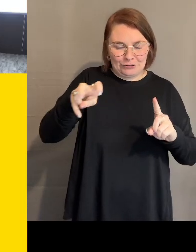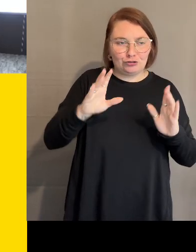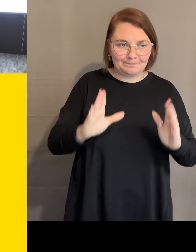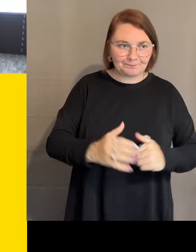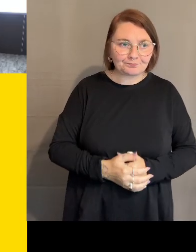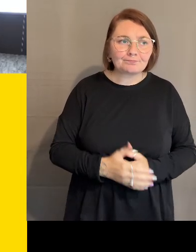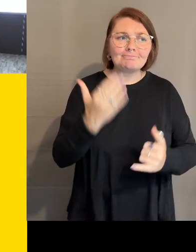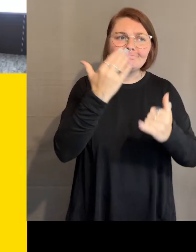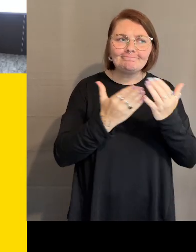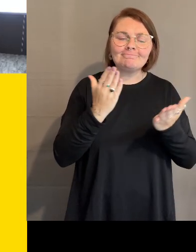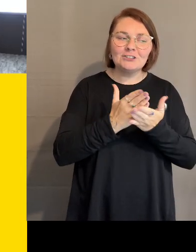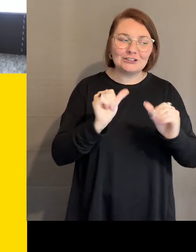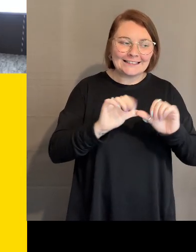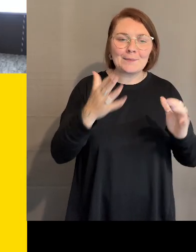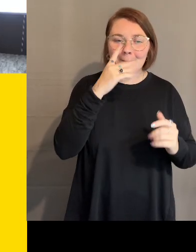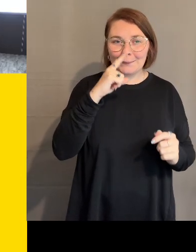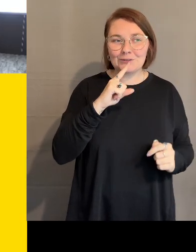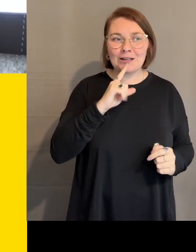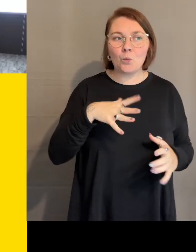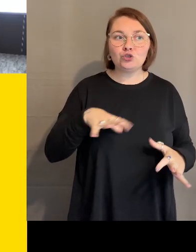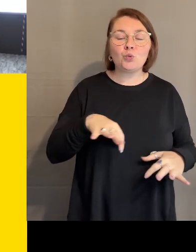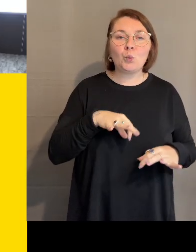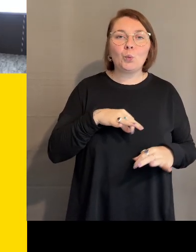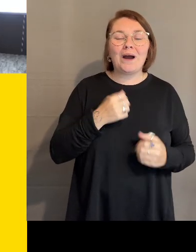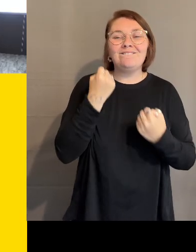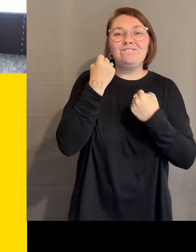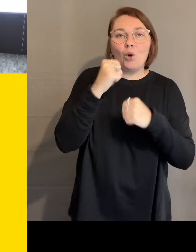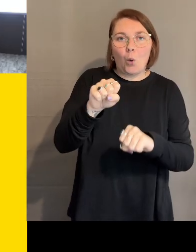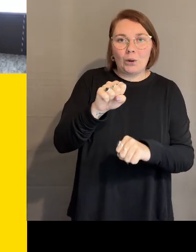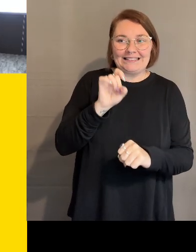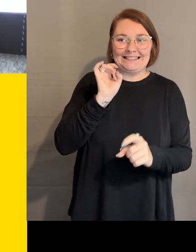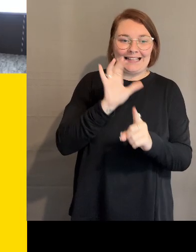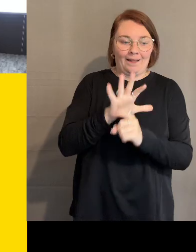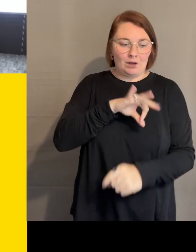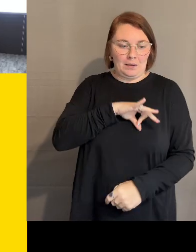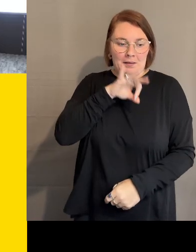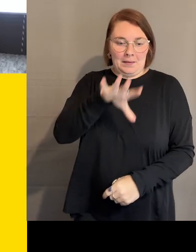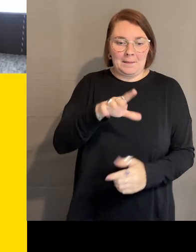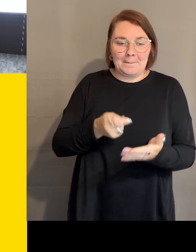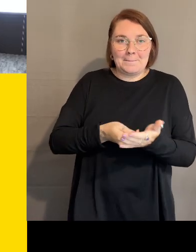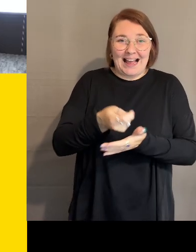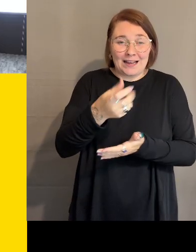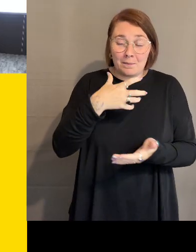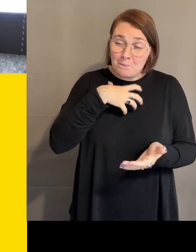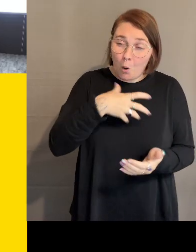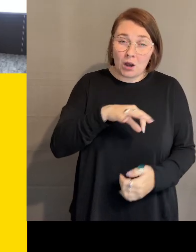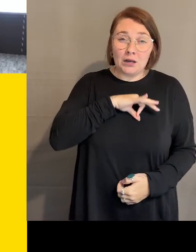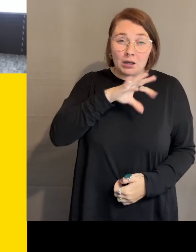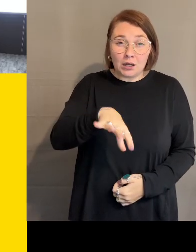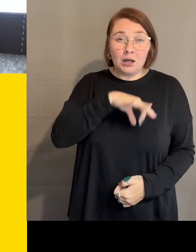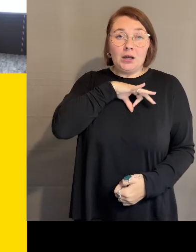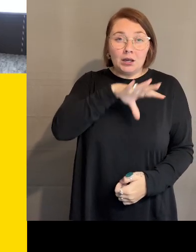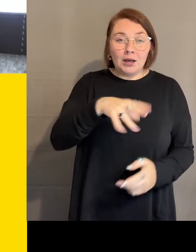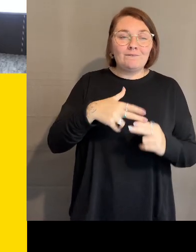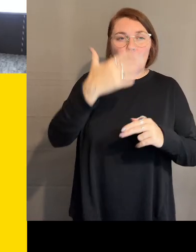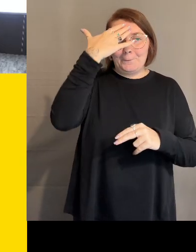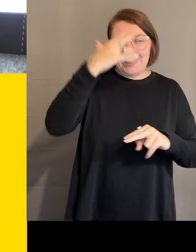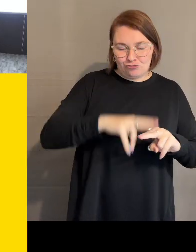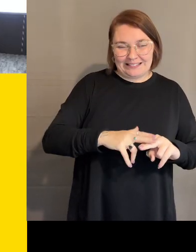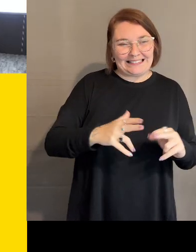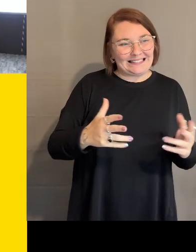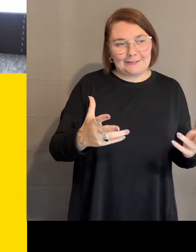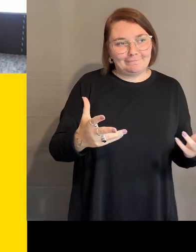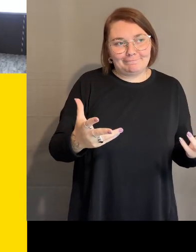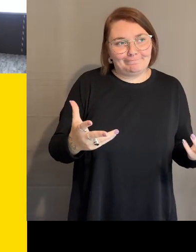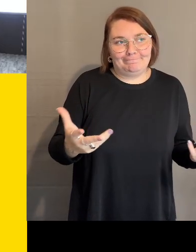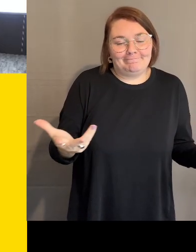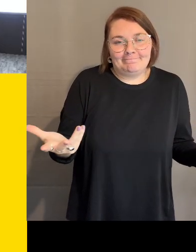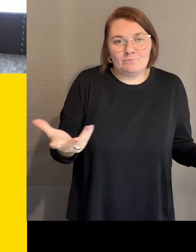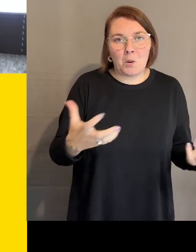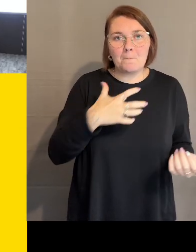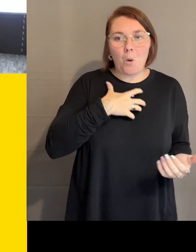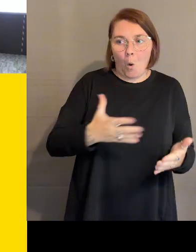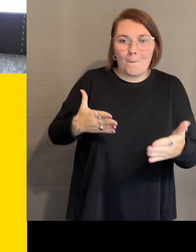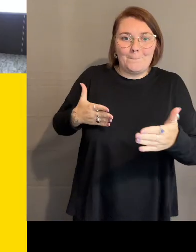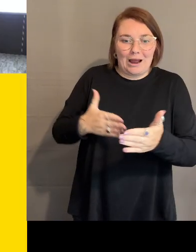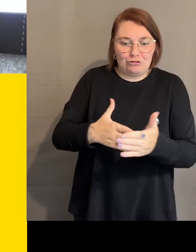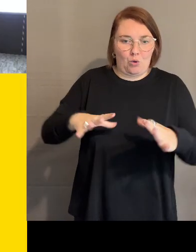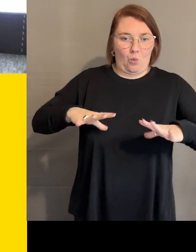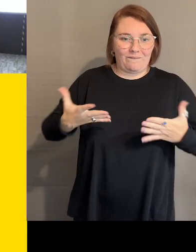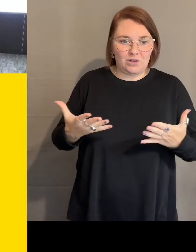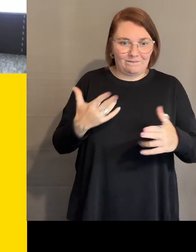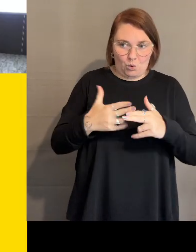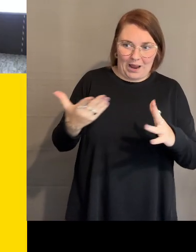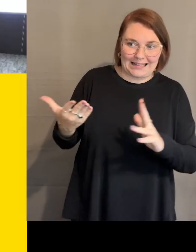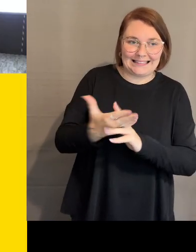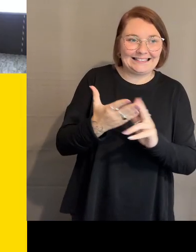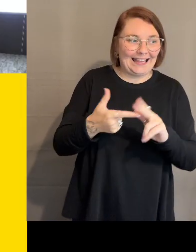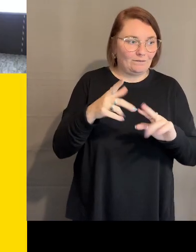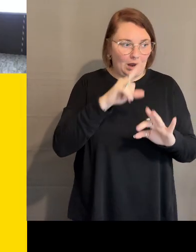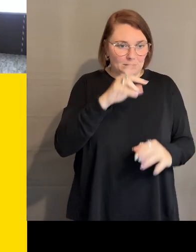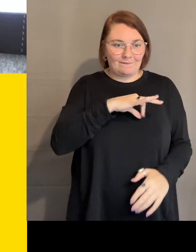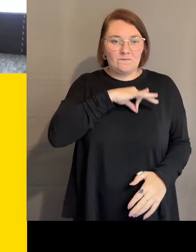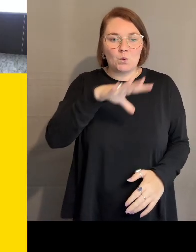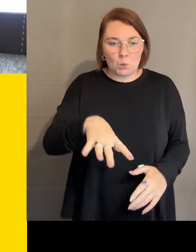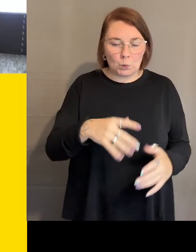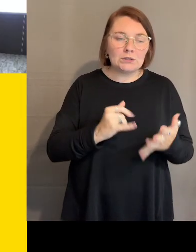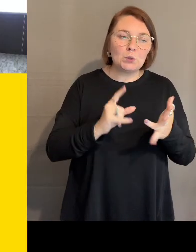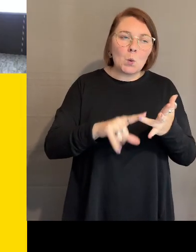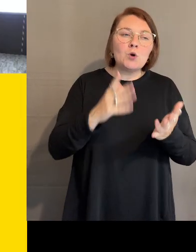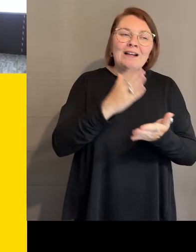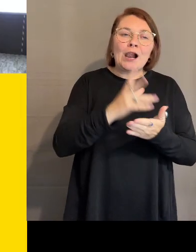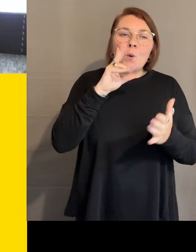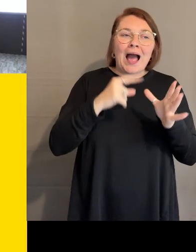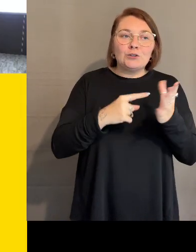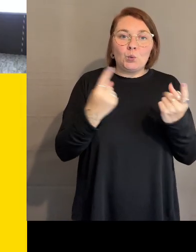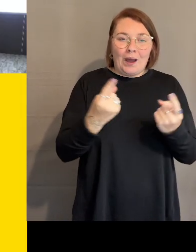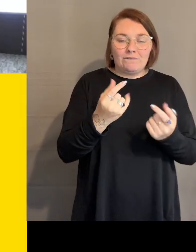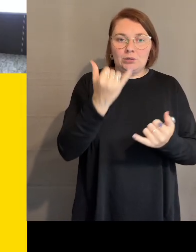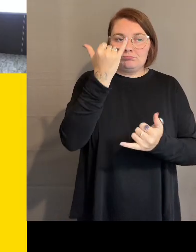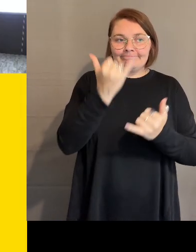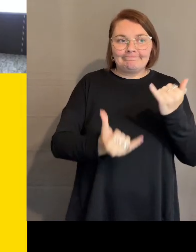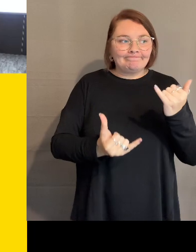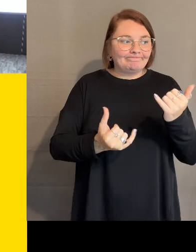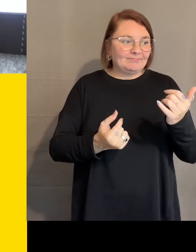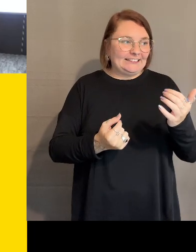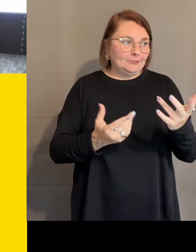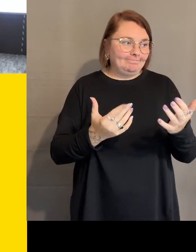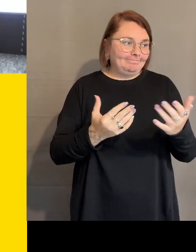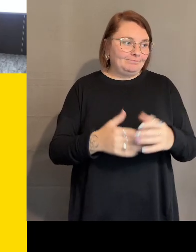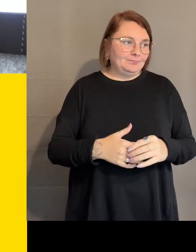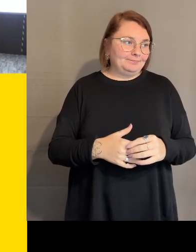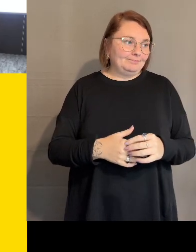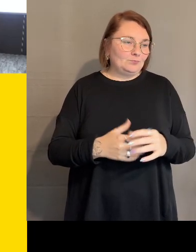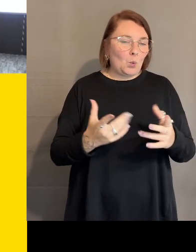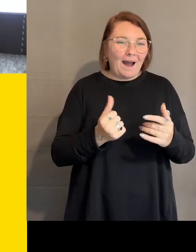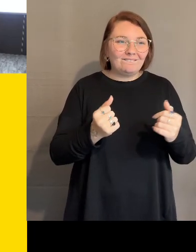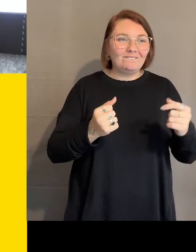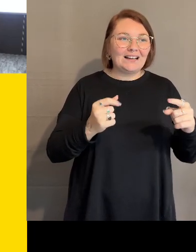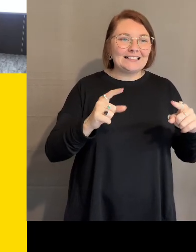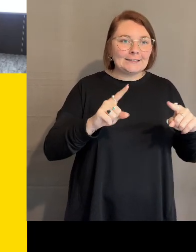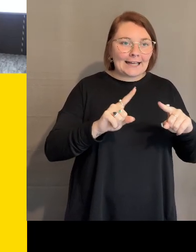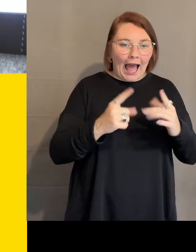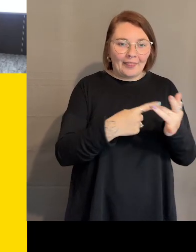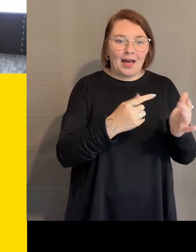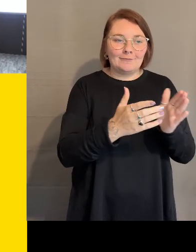really clear message that people wanted to avoid out-of-pocket costs. The more out-of-pocket costs that you have, for parents, then, you know, the more barriers there are to access things, and particularly when we look into, kind of, groups who experience multiple, kind of, points of disadvantage.